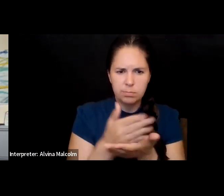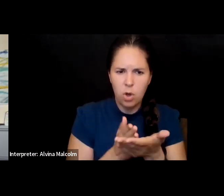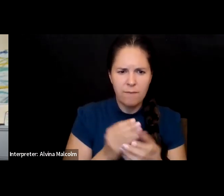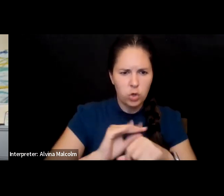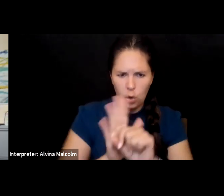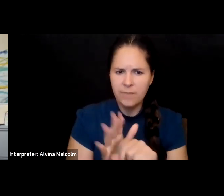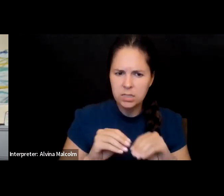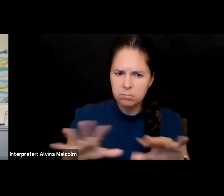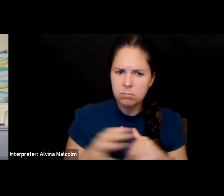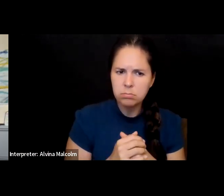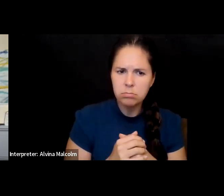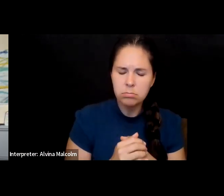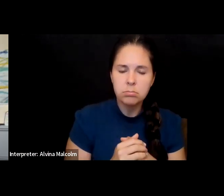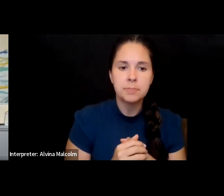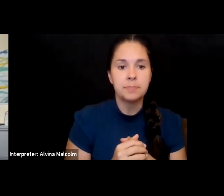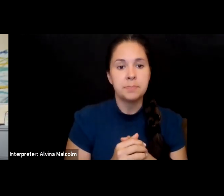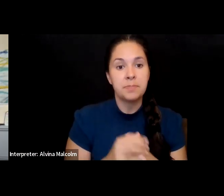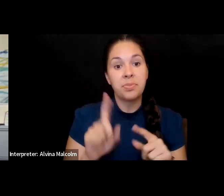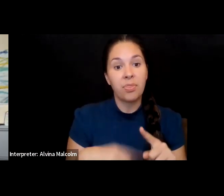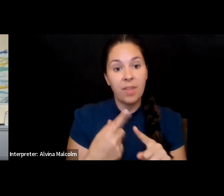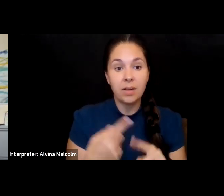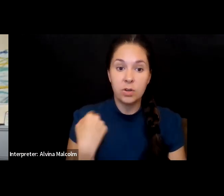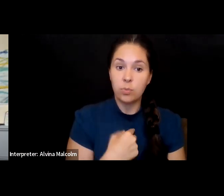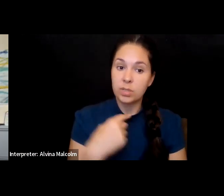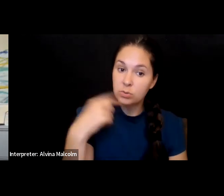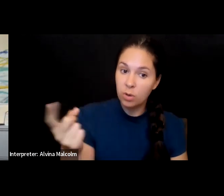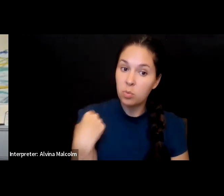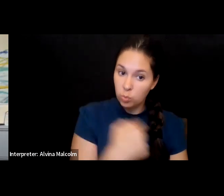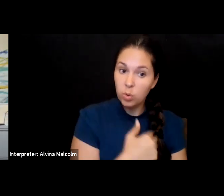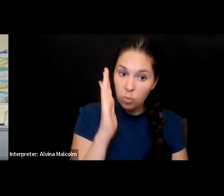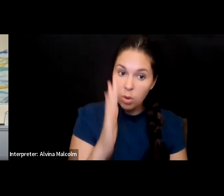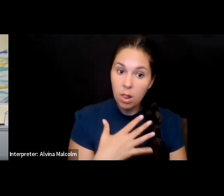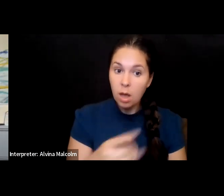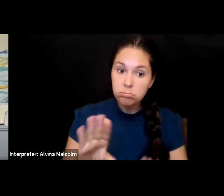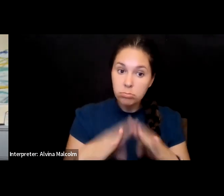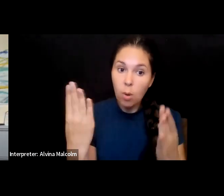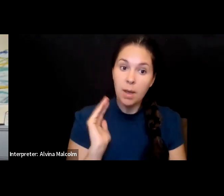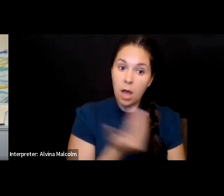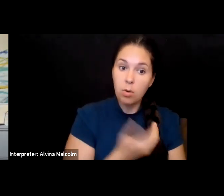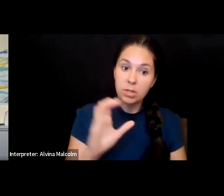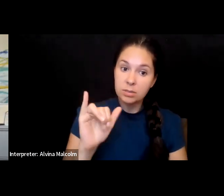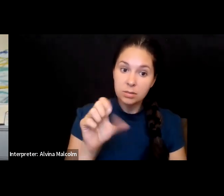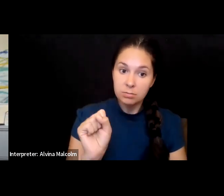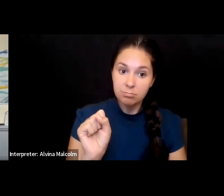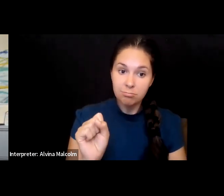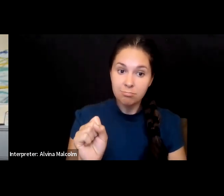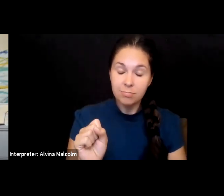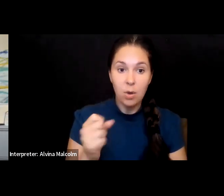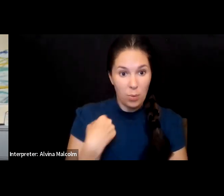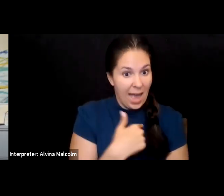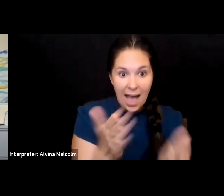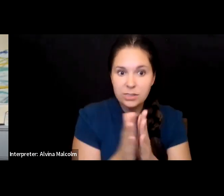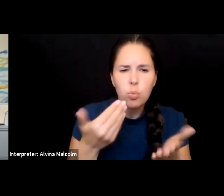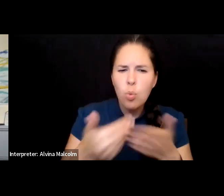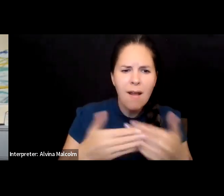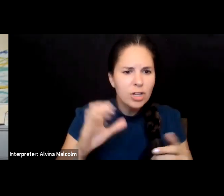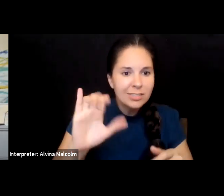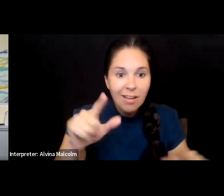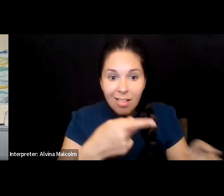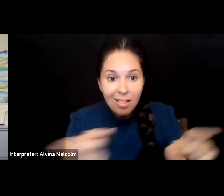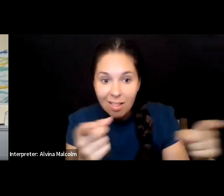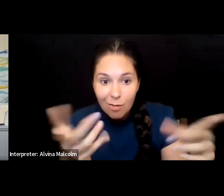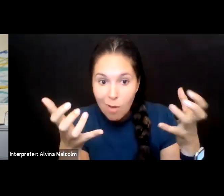our CILs as vaccine sites. We had been